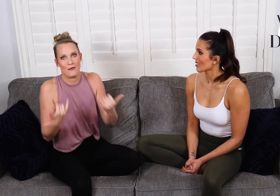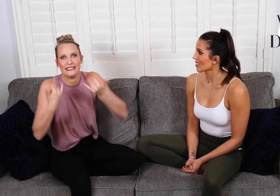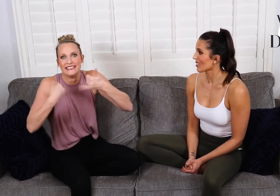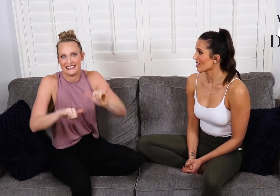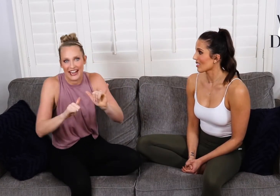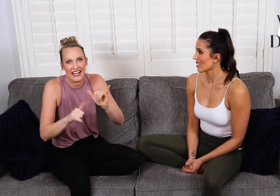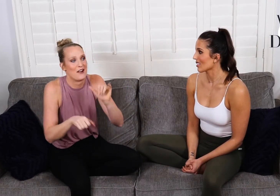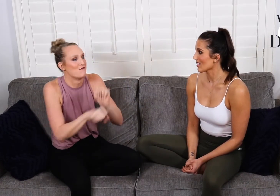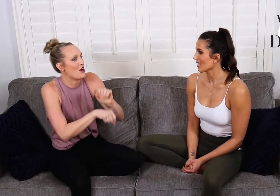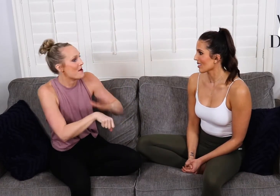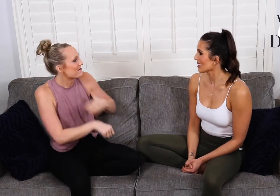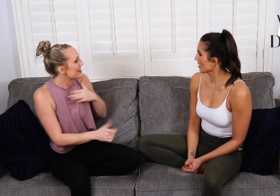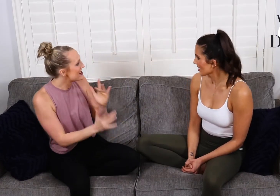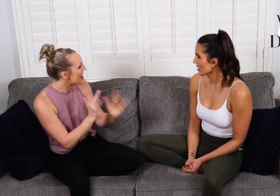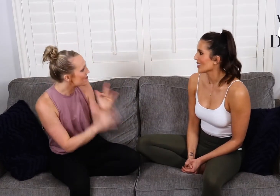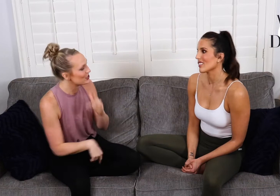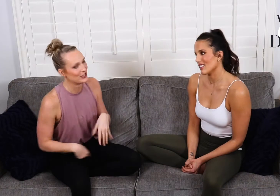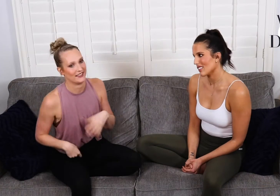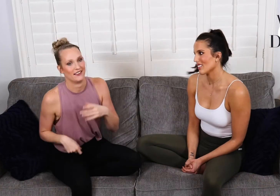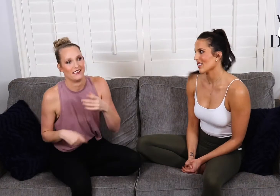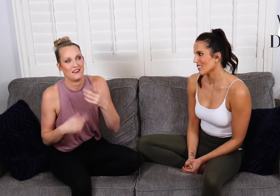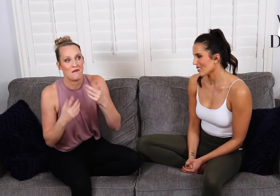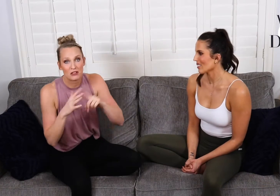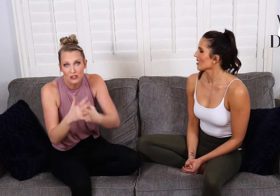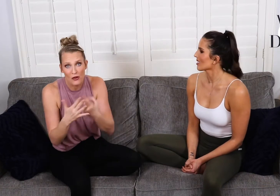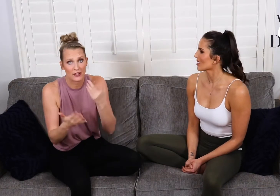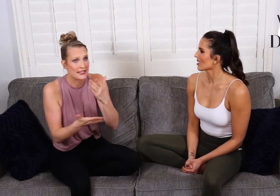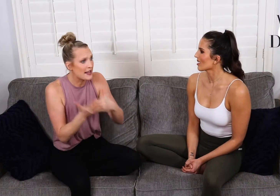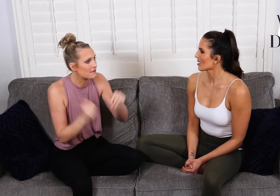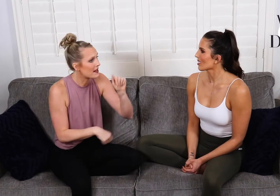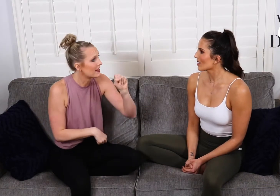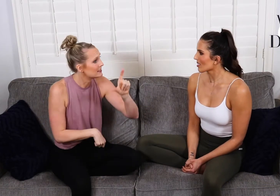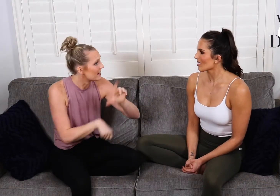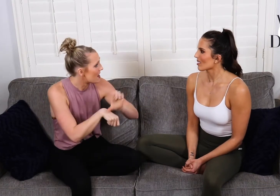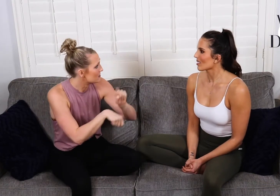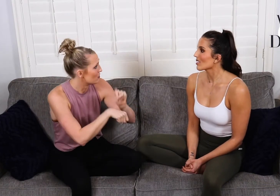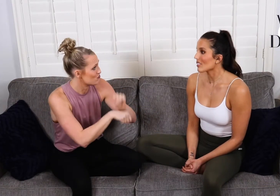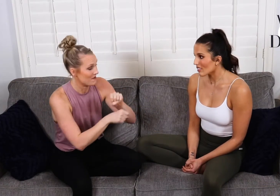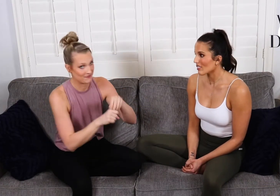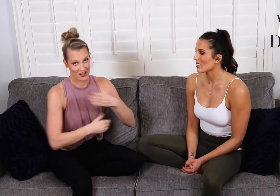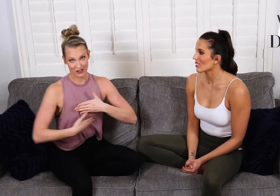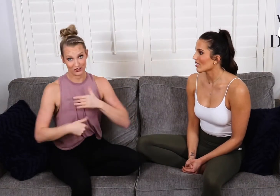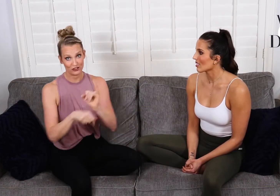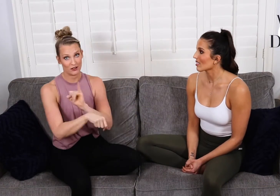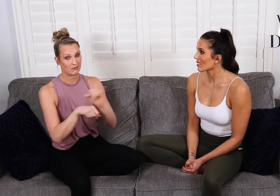now I'm still working on my networking. I started some ASL consultant jobs in the entertainment